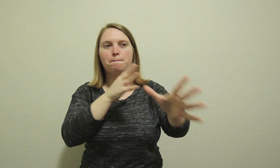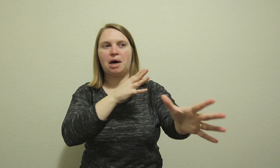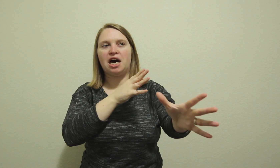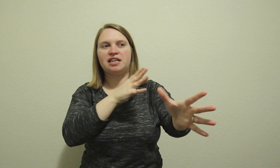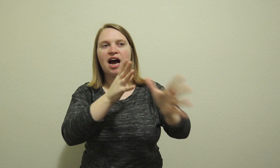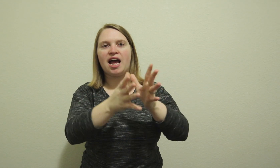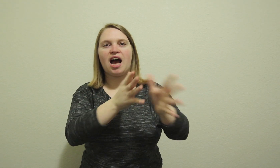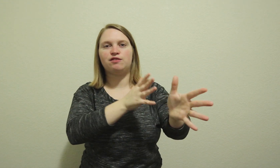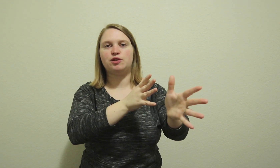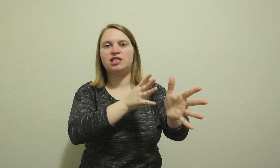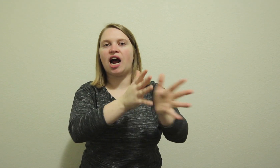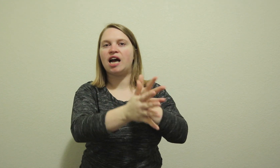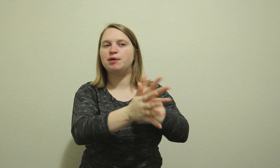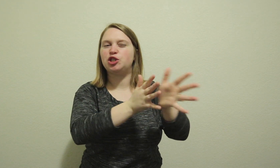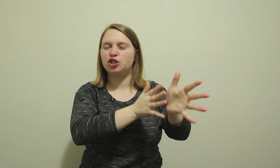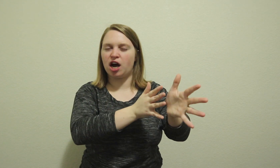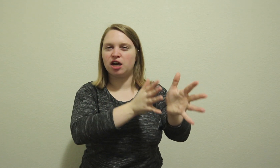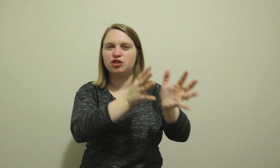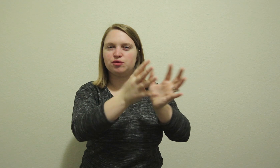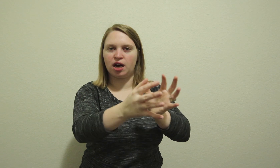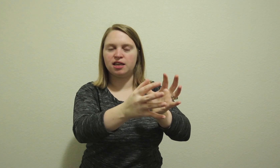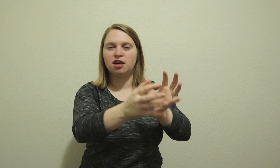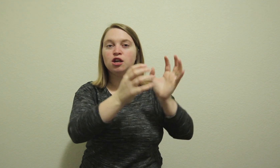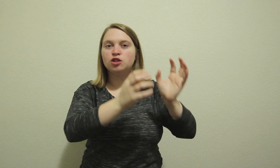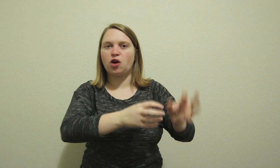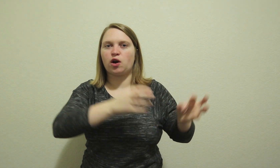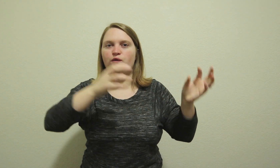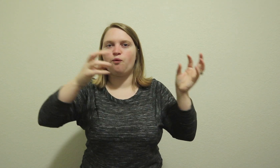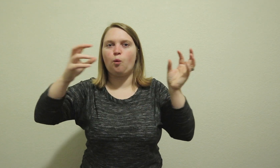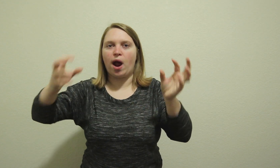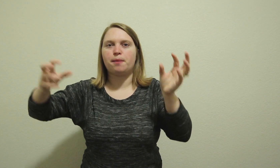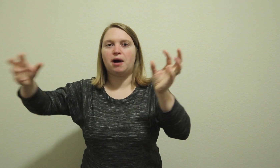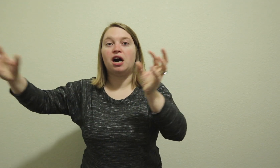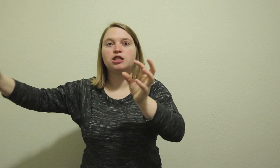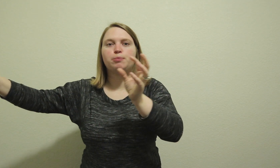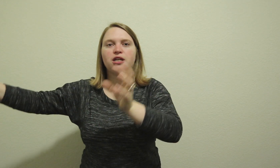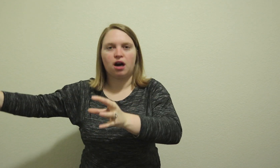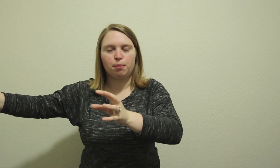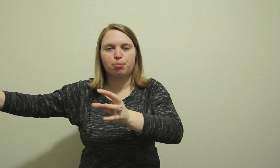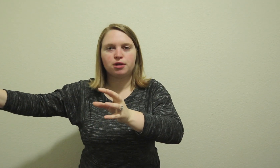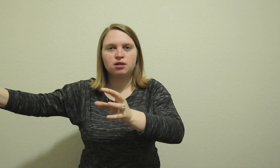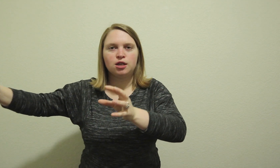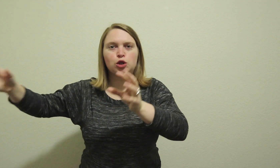but I have to time it just right so I don't wake my husband up